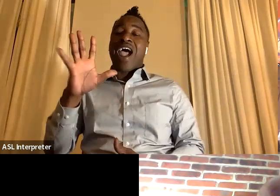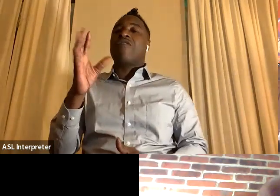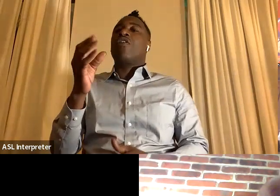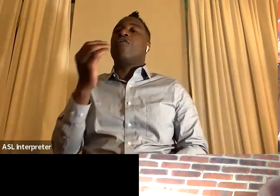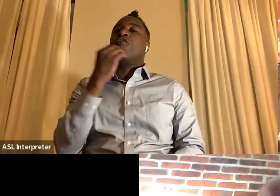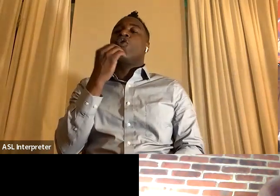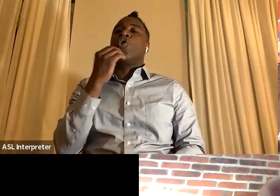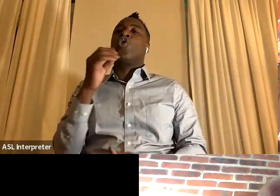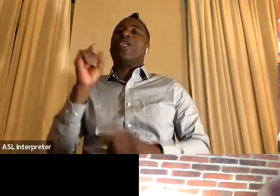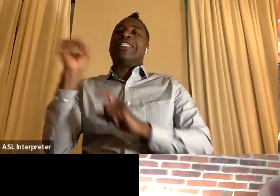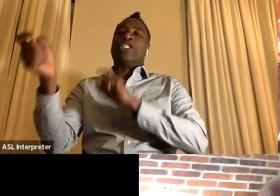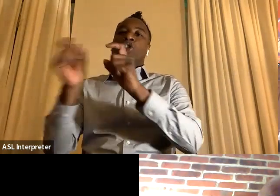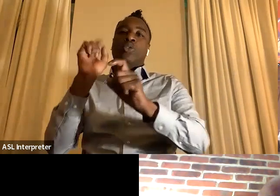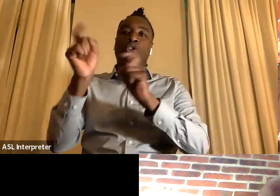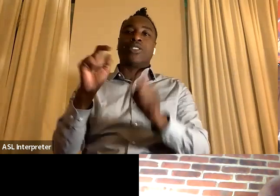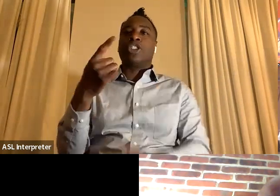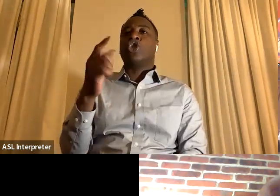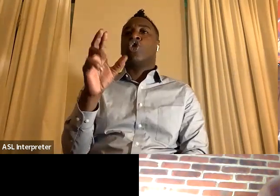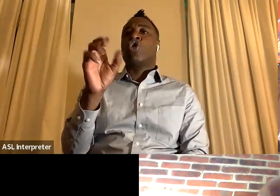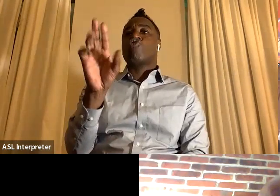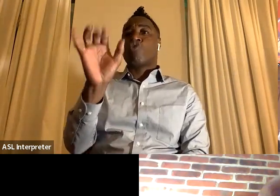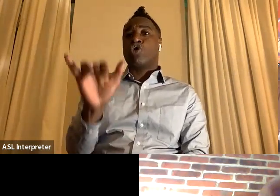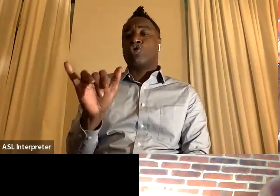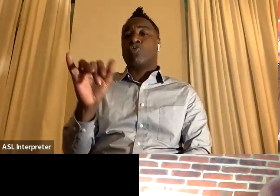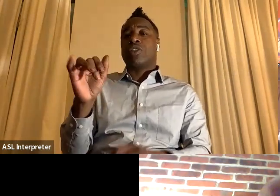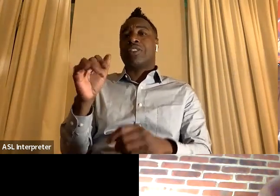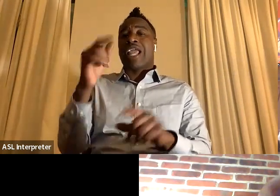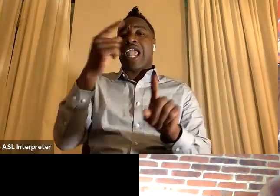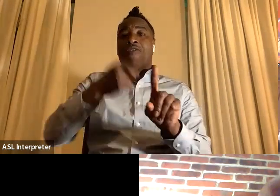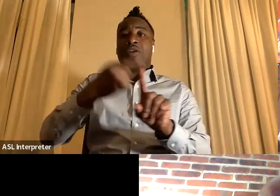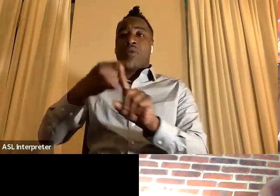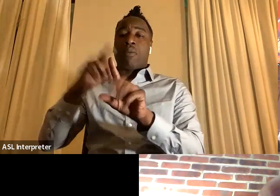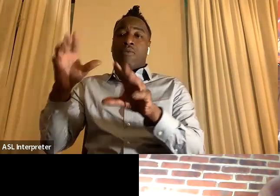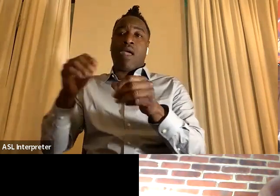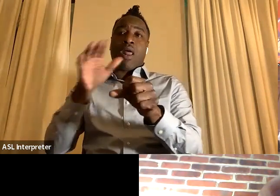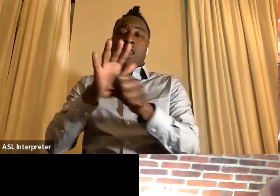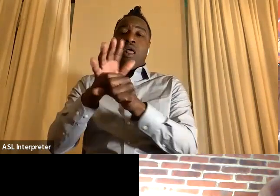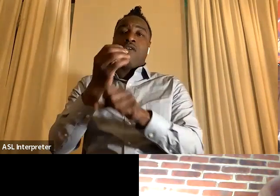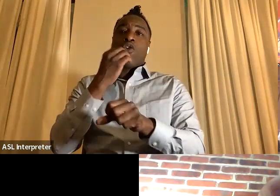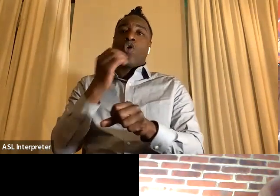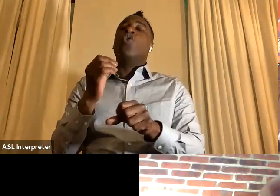grocery distributions per month, providing enough food to feed 3200 people.